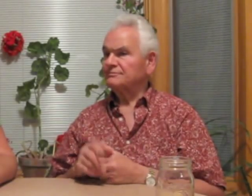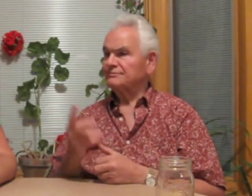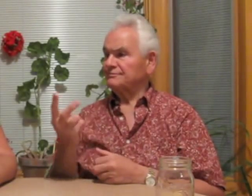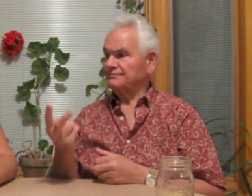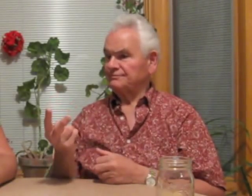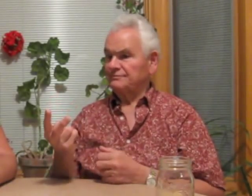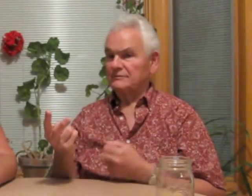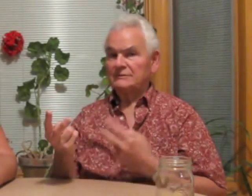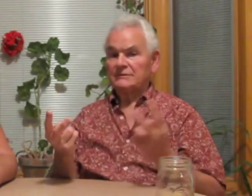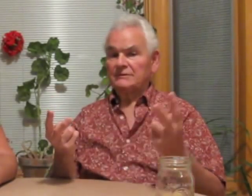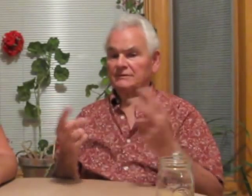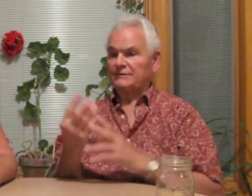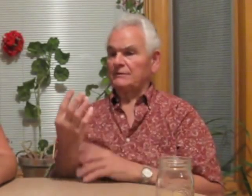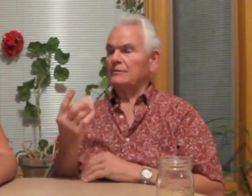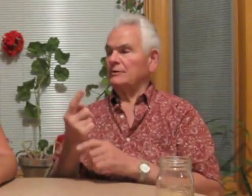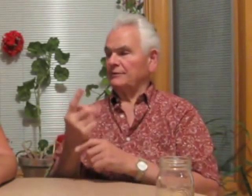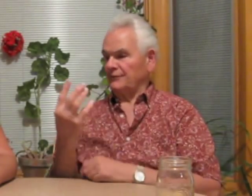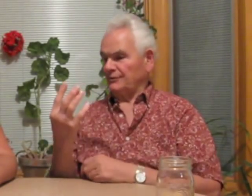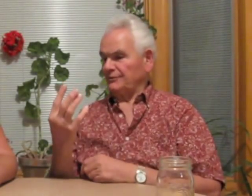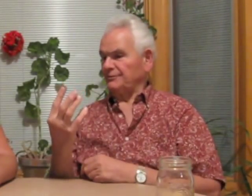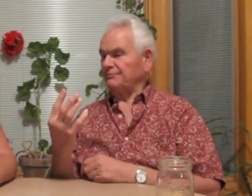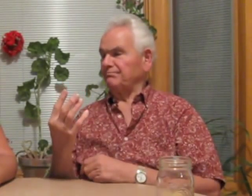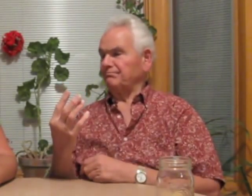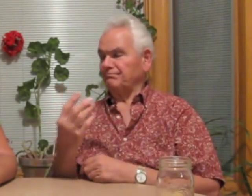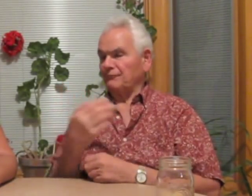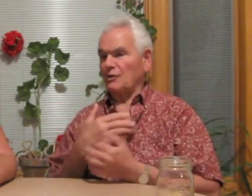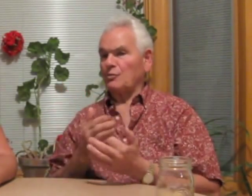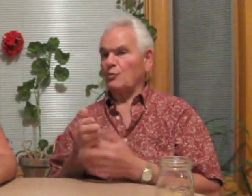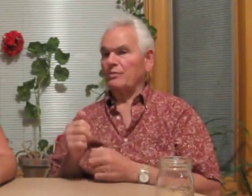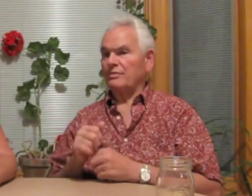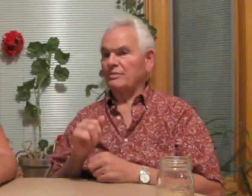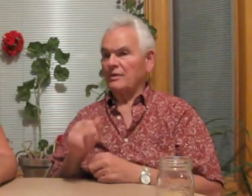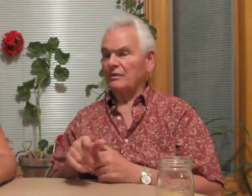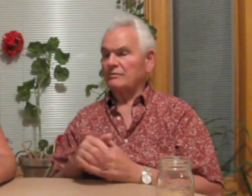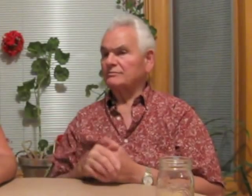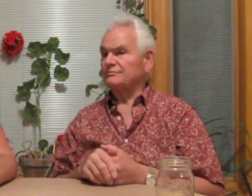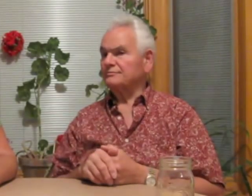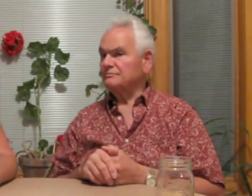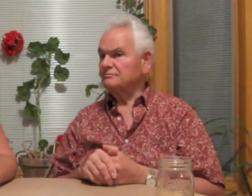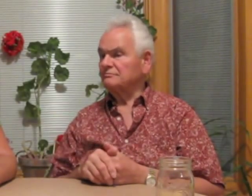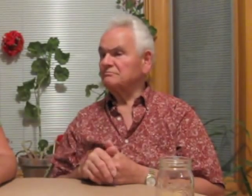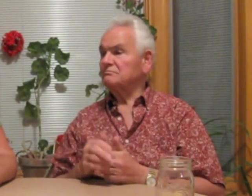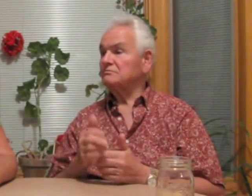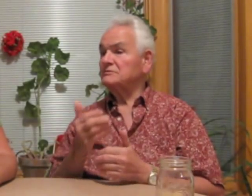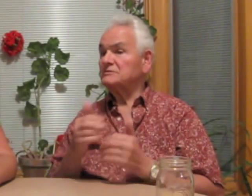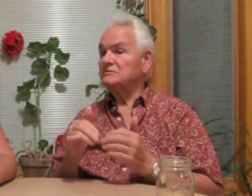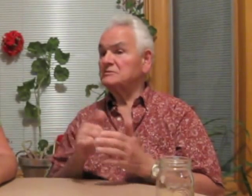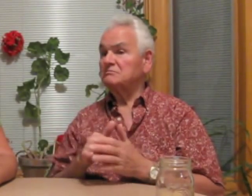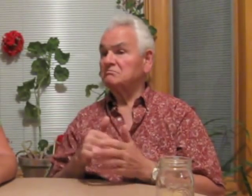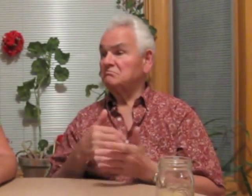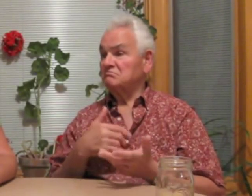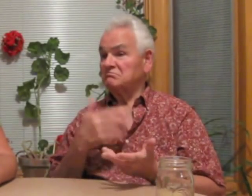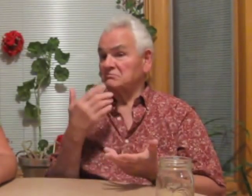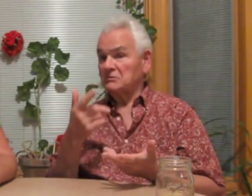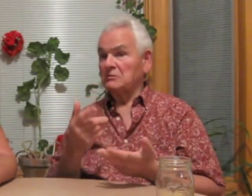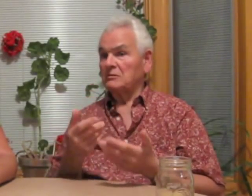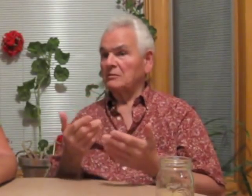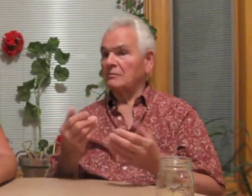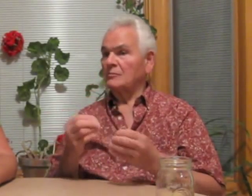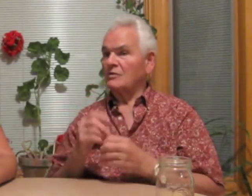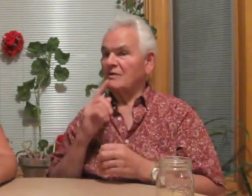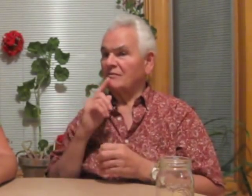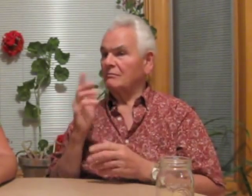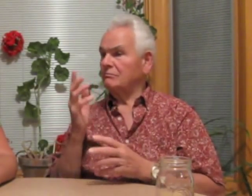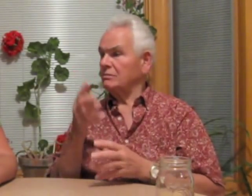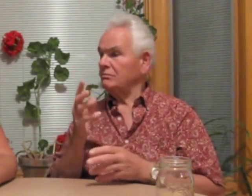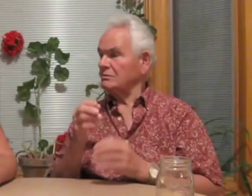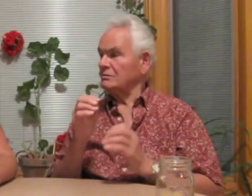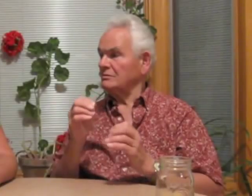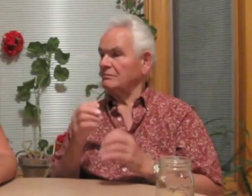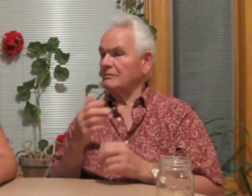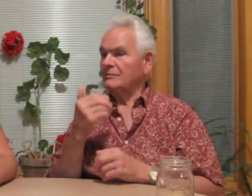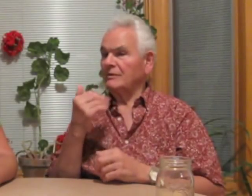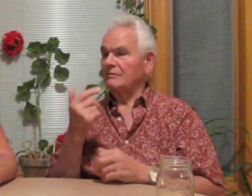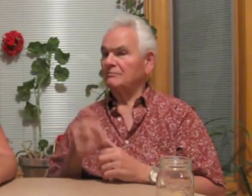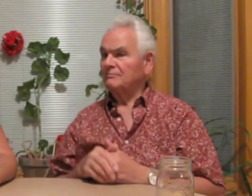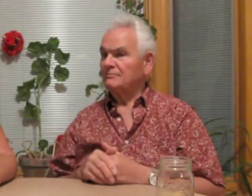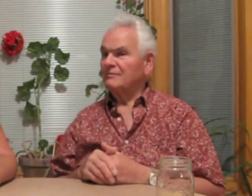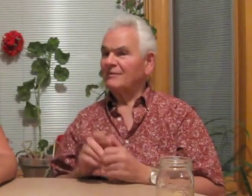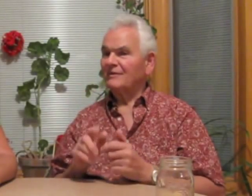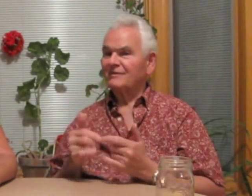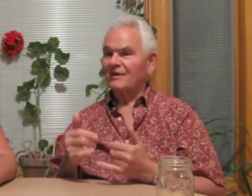Two them and two of them, yes that was four of them. I went through with them. After them, more and more Deaf teachers worked there and it got better and better.